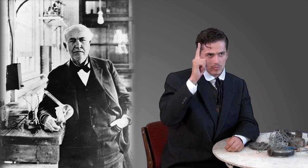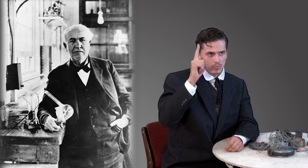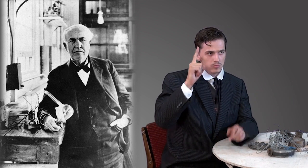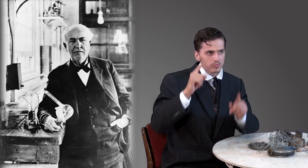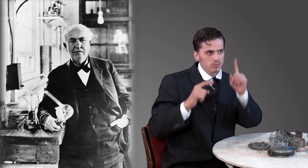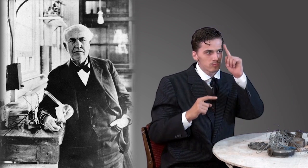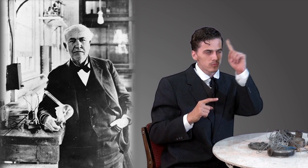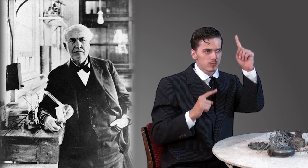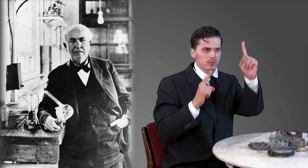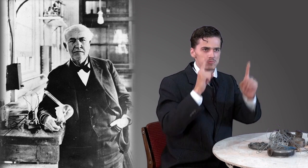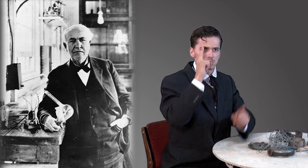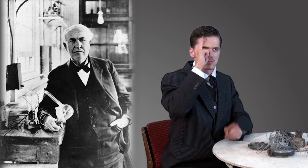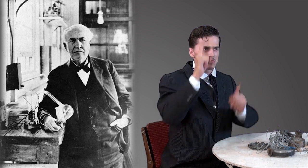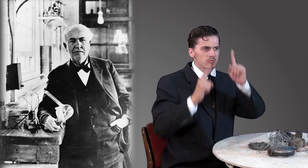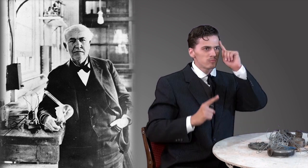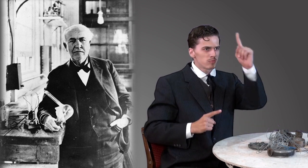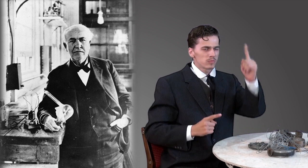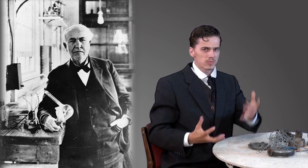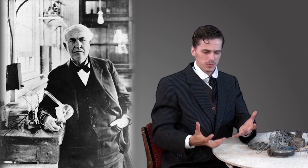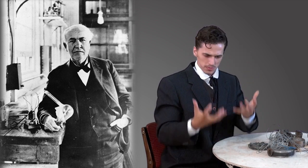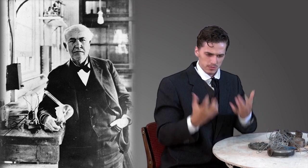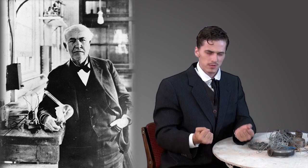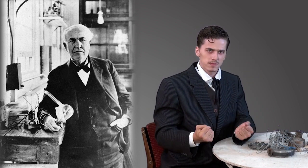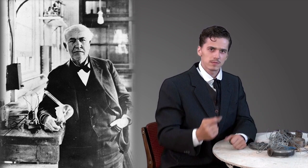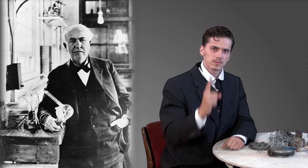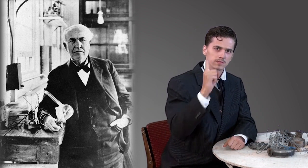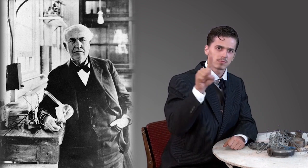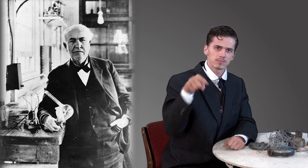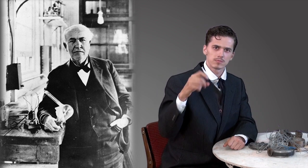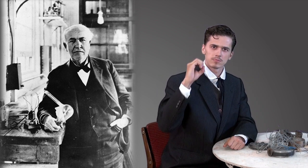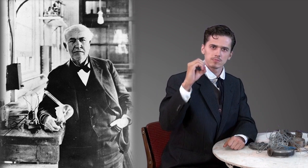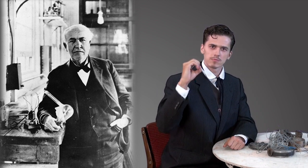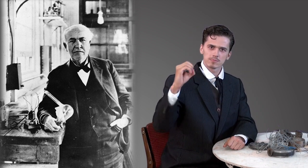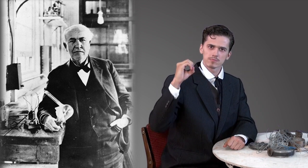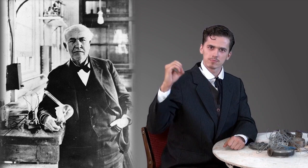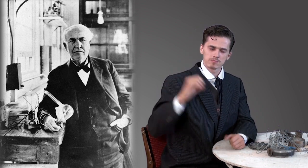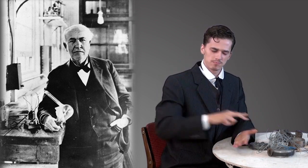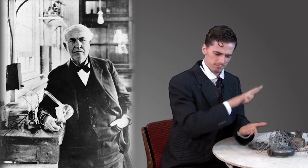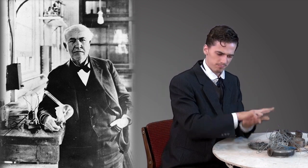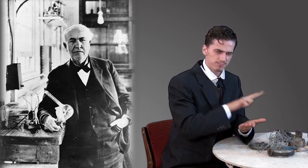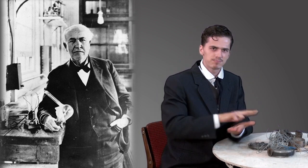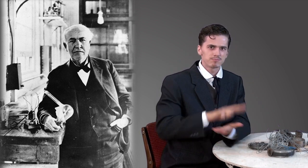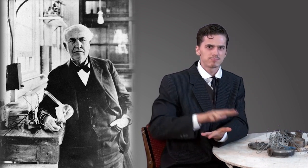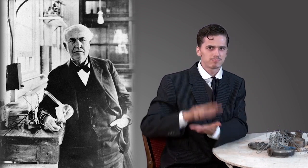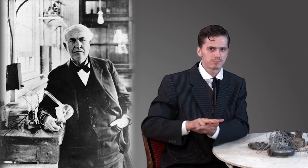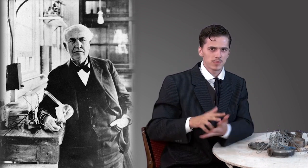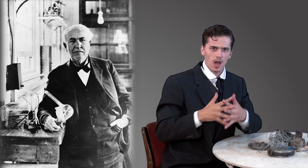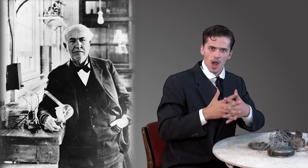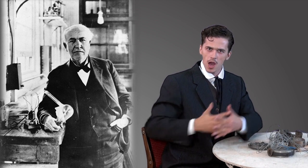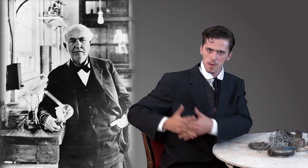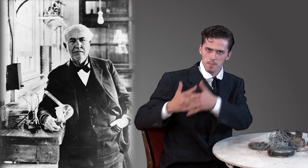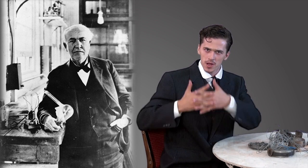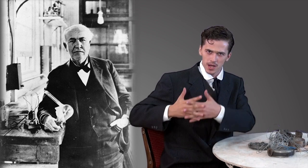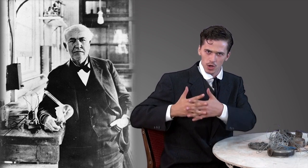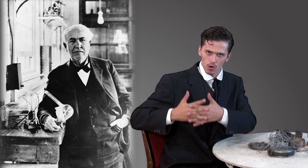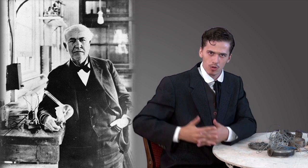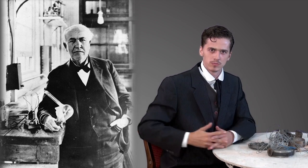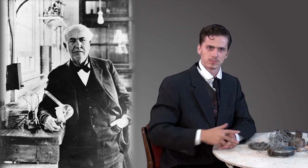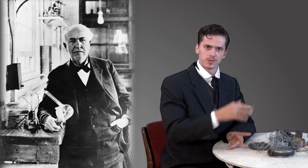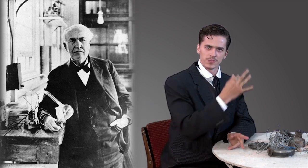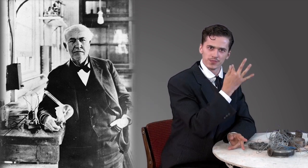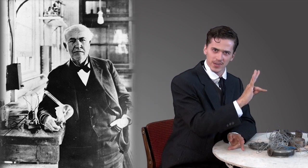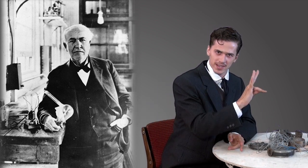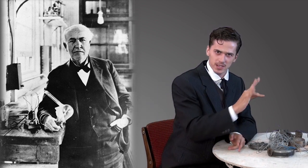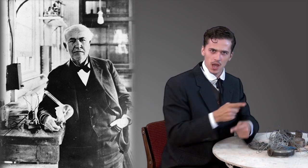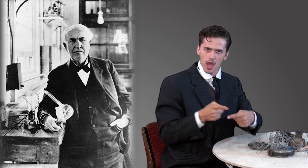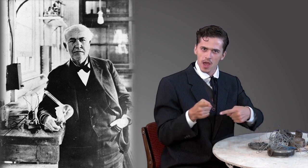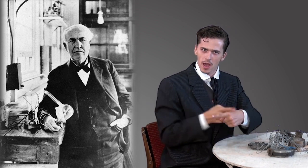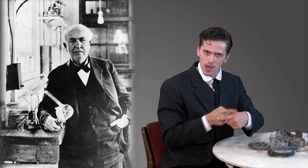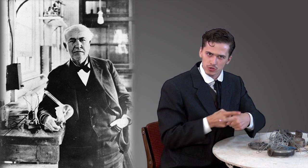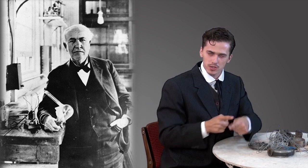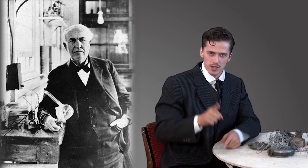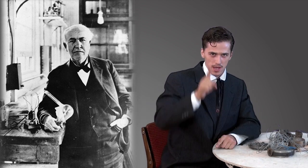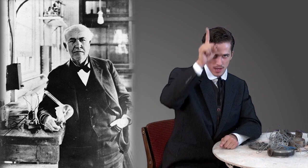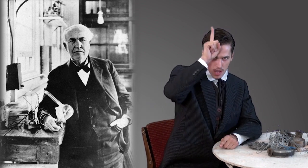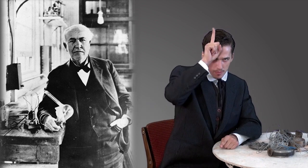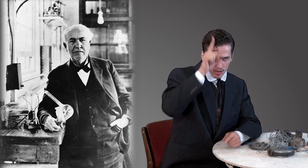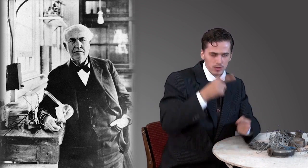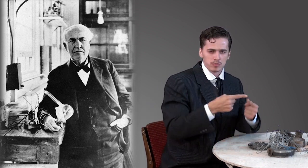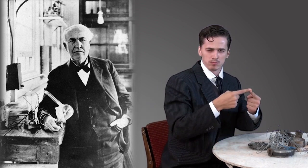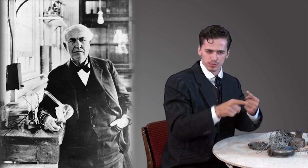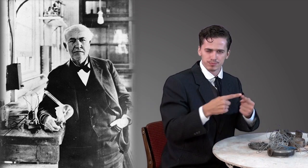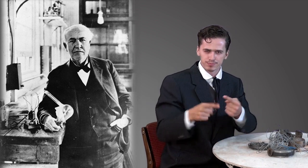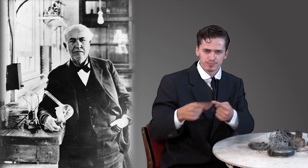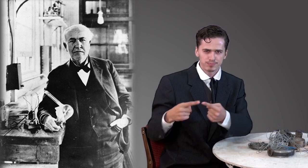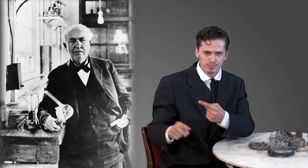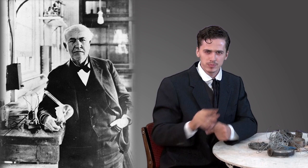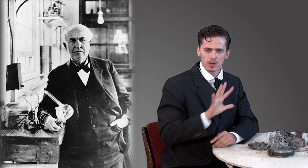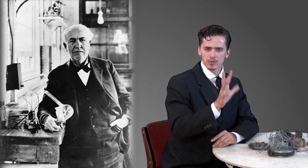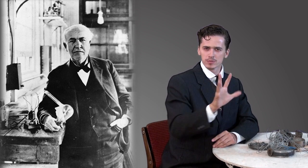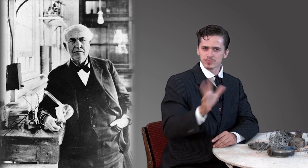an inventor and got over 1,000 patents in the US, Great Britain, France, Germany and other